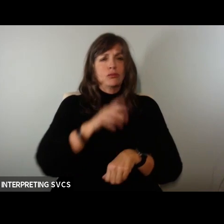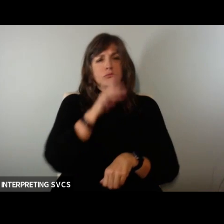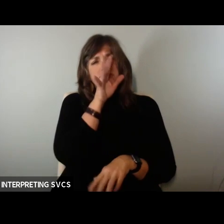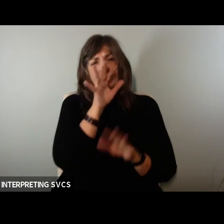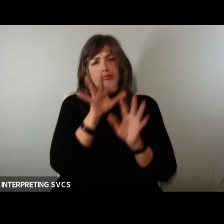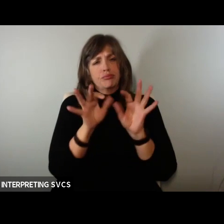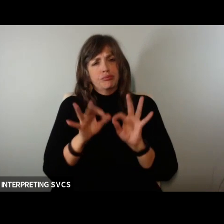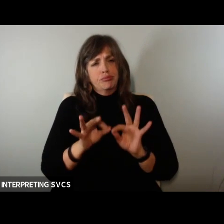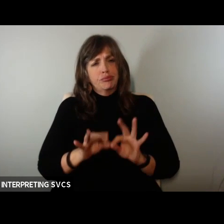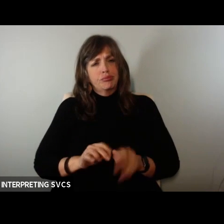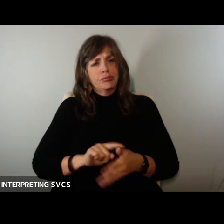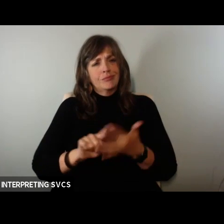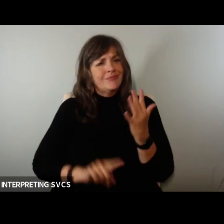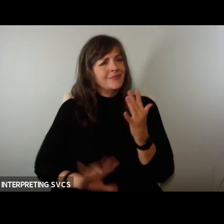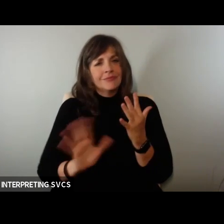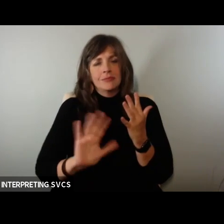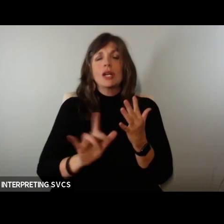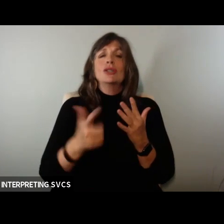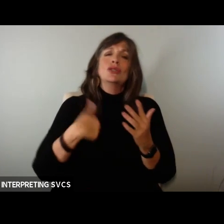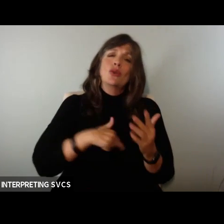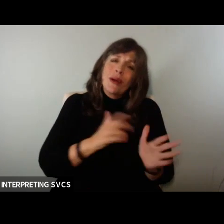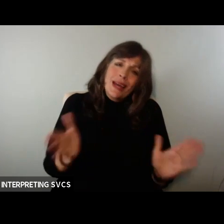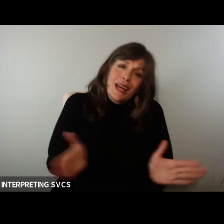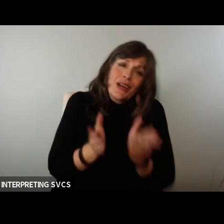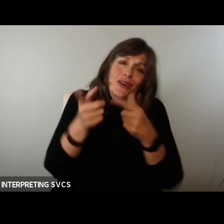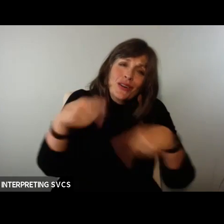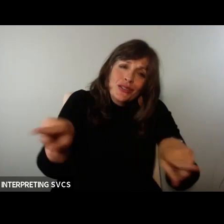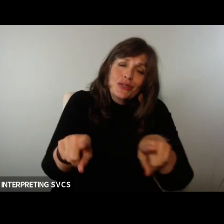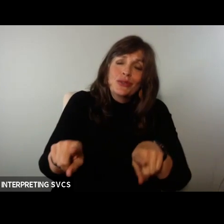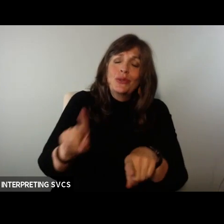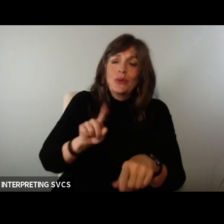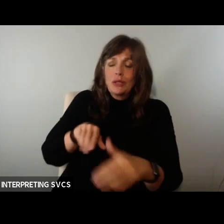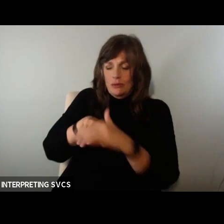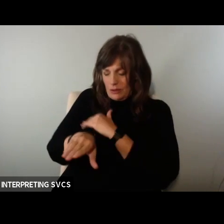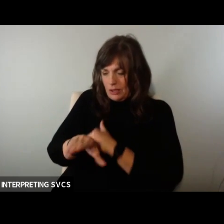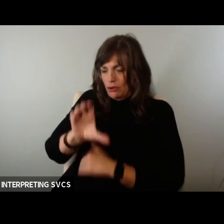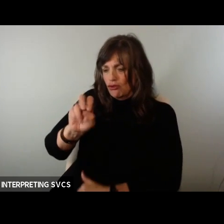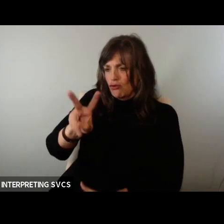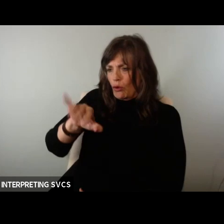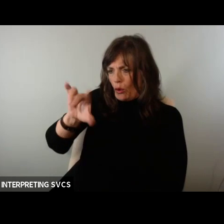So, we're gonna encourage you to visit covid19freelanceartistresource.wordpress.com,